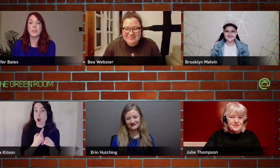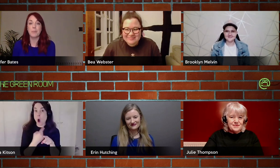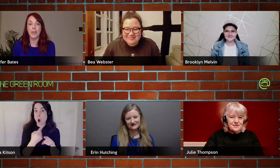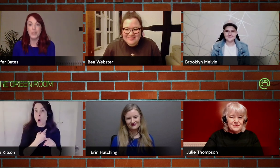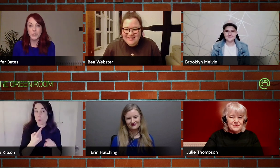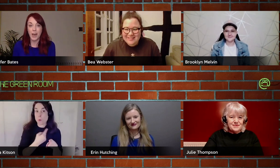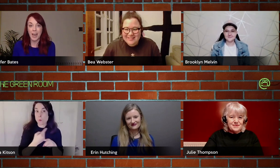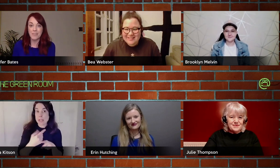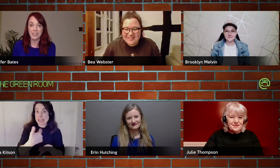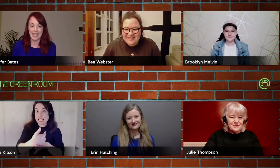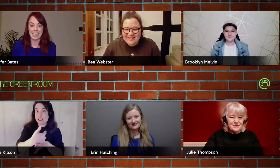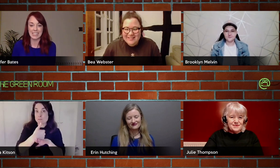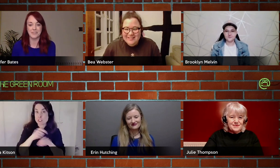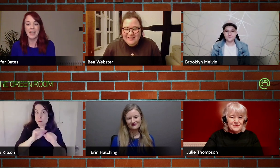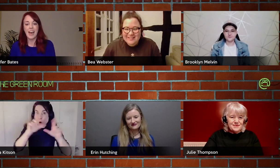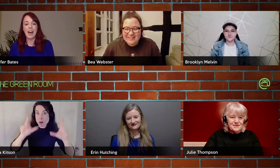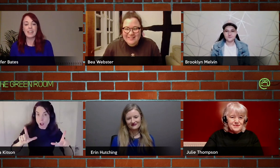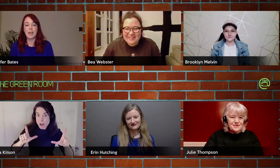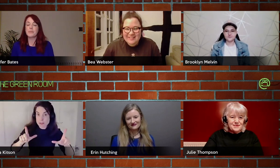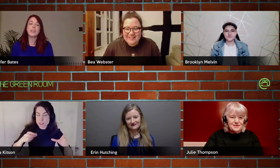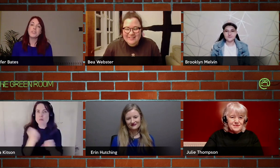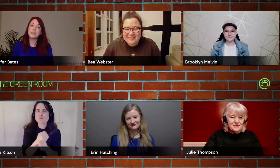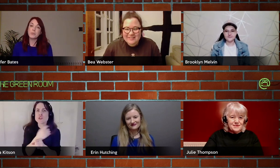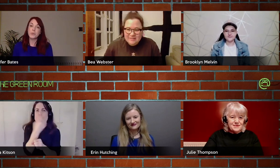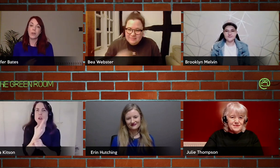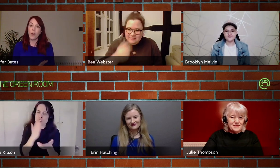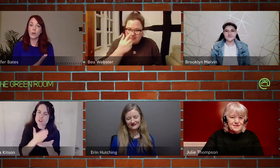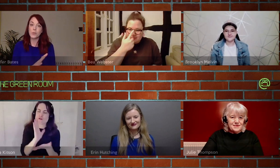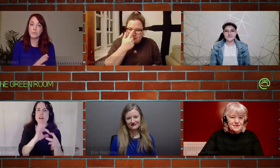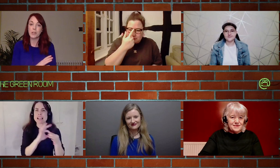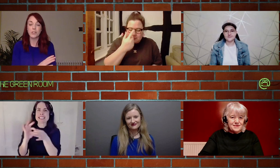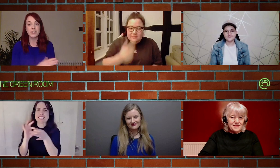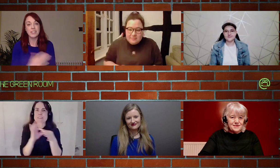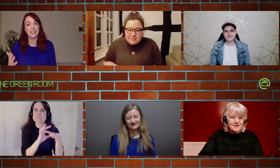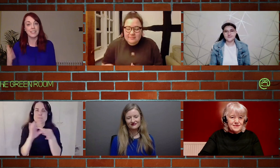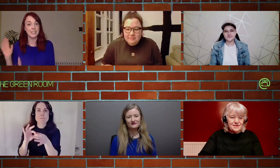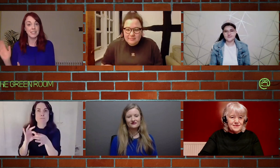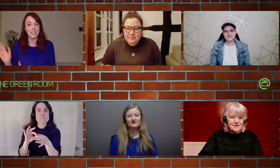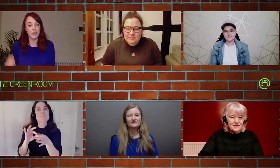by the Strive Collective. A collaboration between Hot Coals productions and the DH